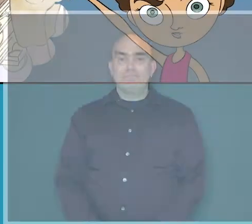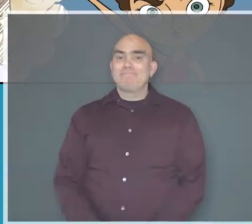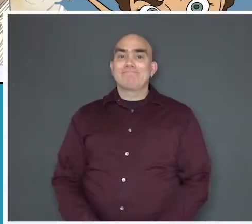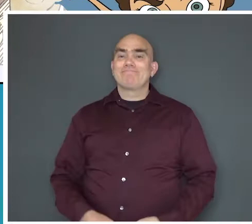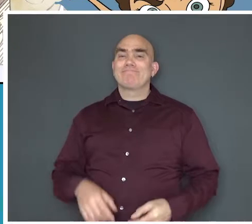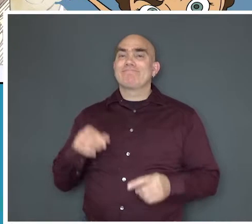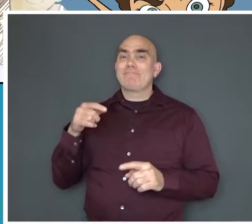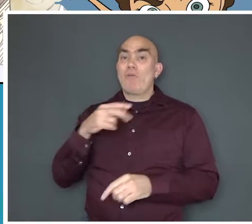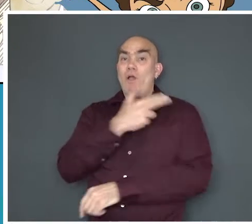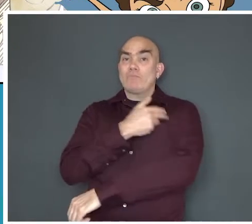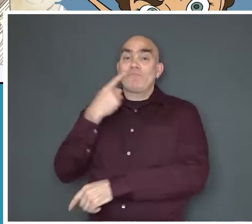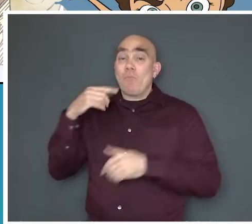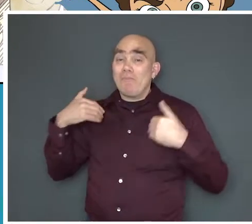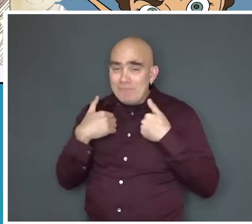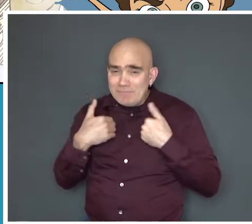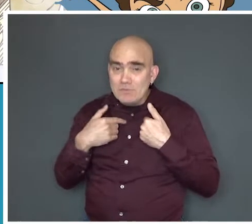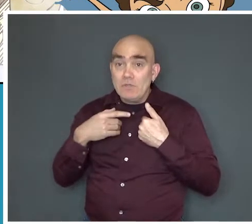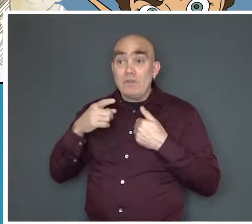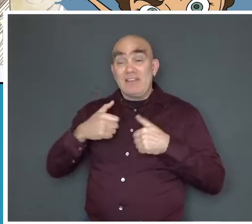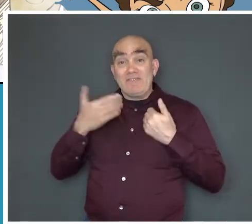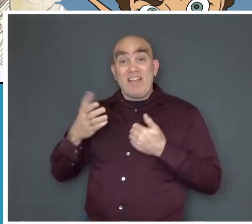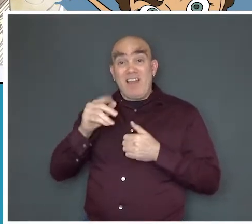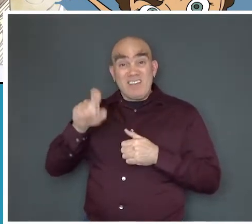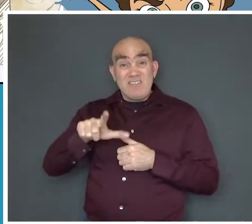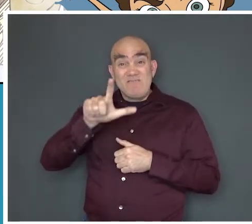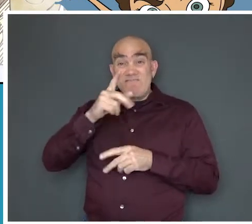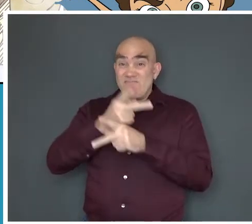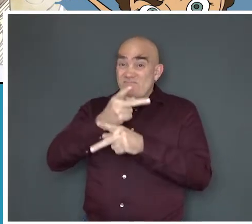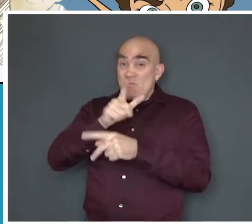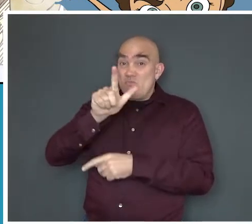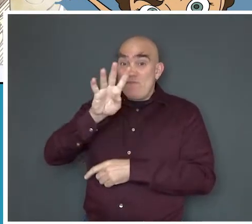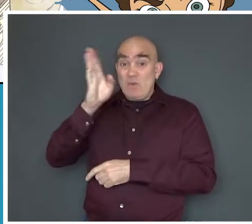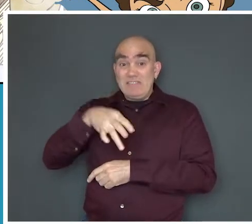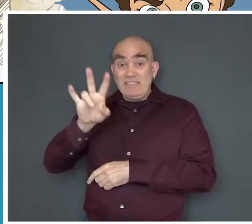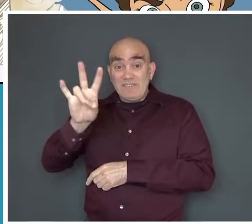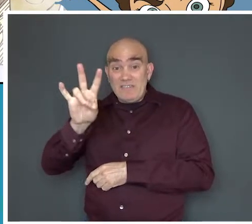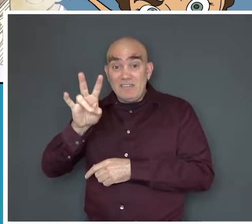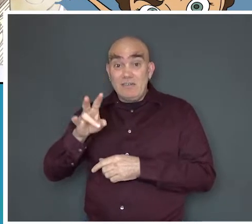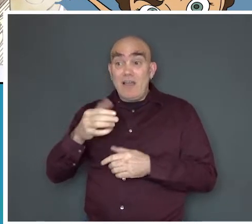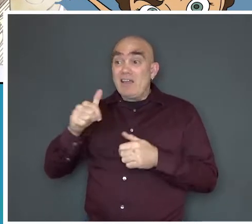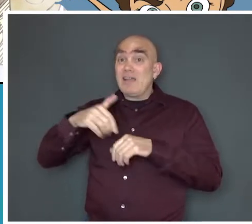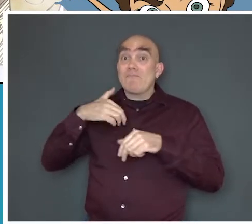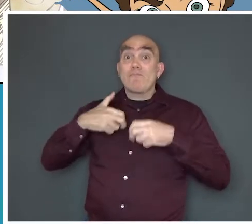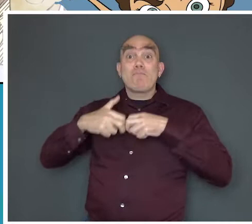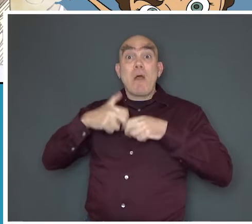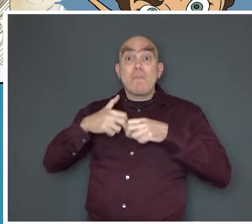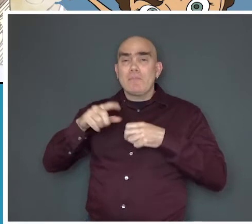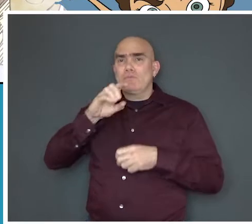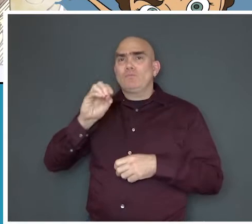[Marcus] It's for the animals. They live here and need around the clock care. Anytime they have a problem, the zoo vets help them.